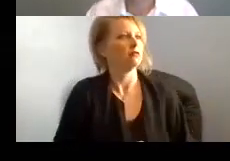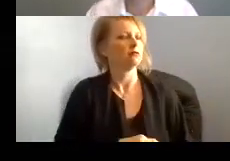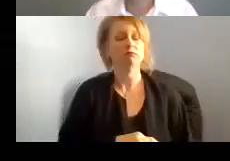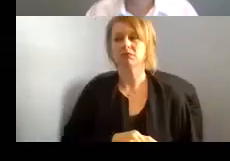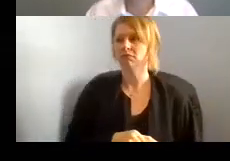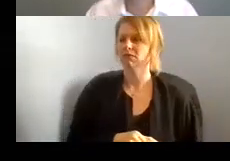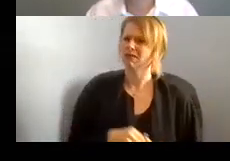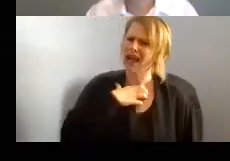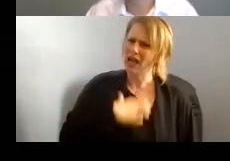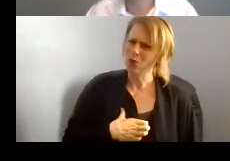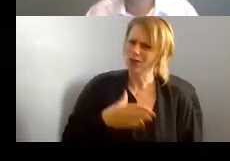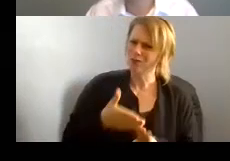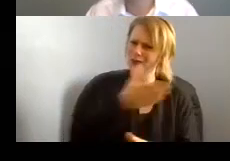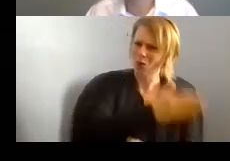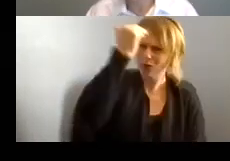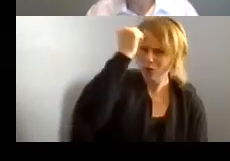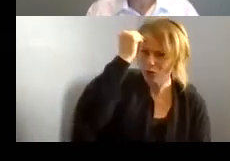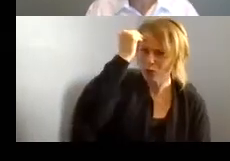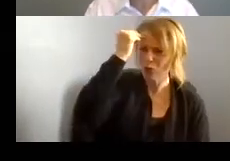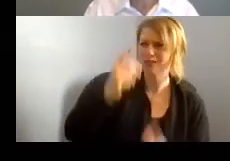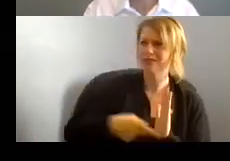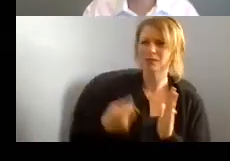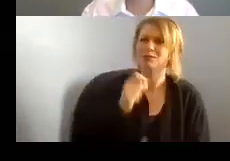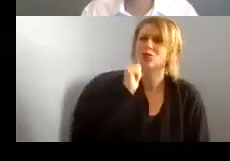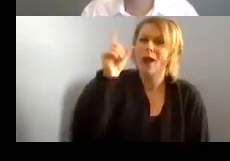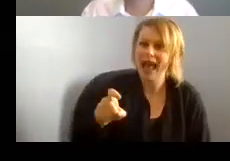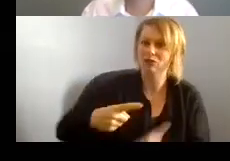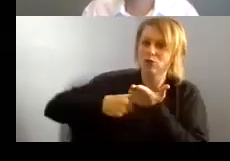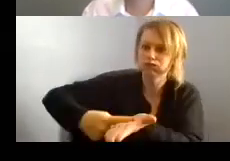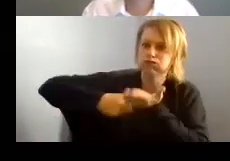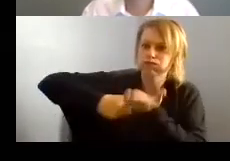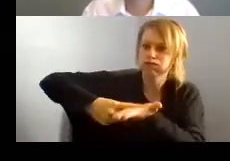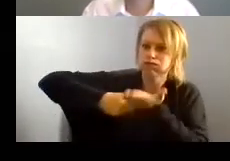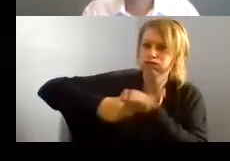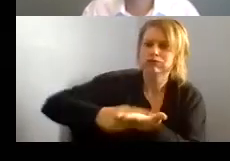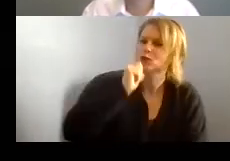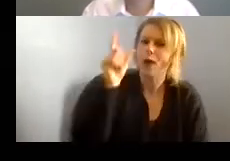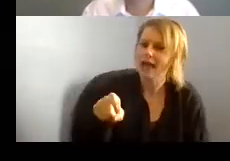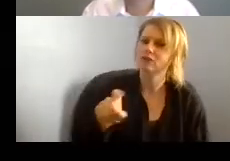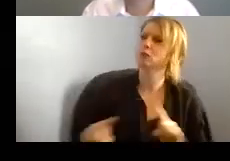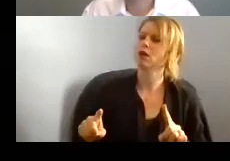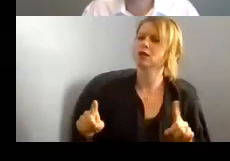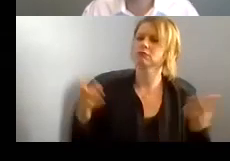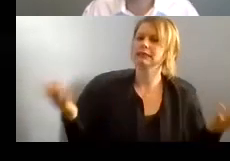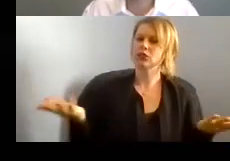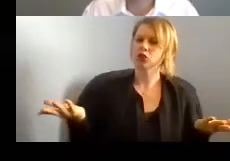You just need to be there for the child. And she gave really an excellent metaphor. She said it’s like a dance. I’ll take the first step.